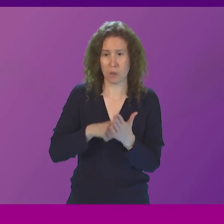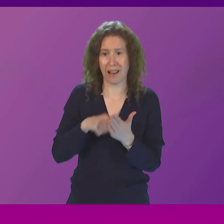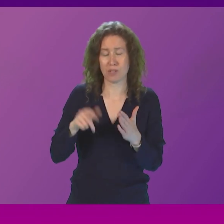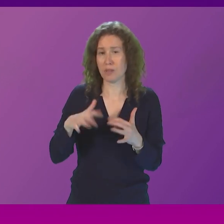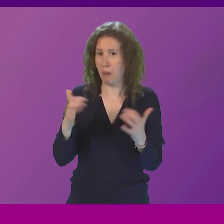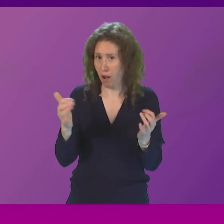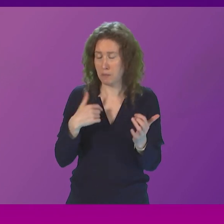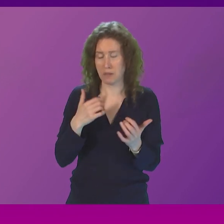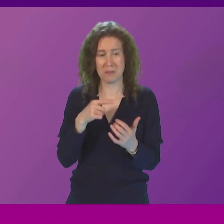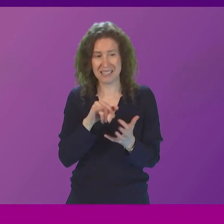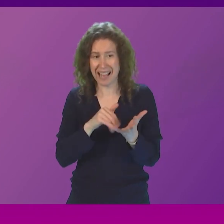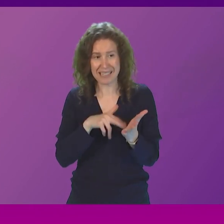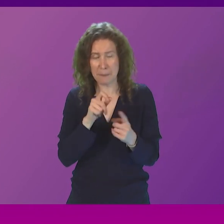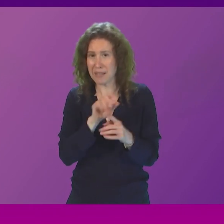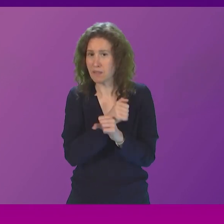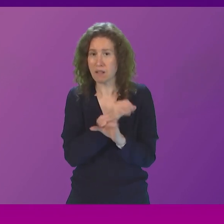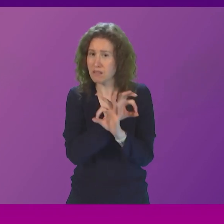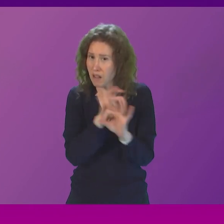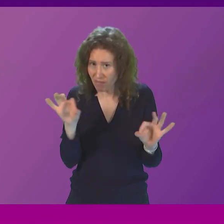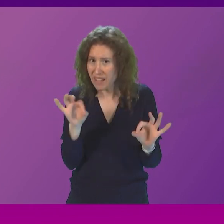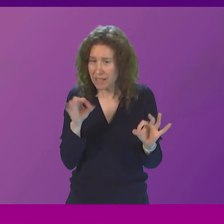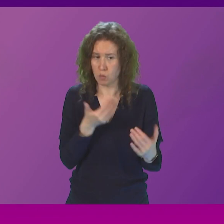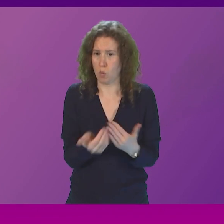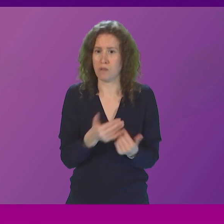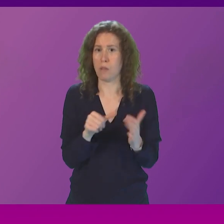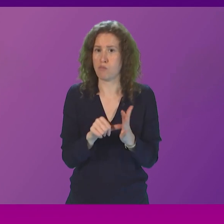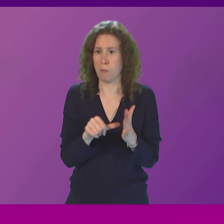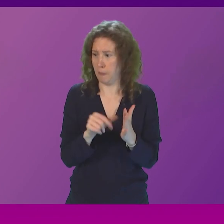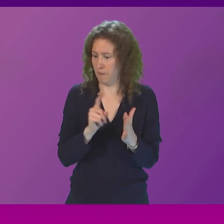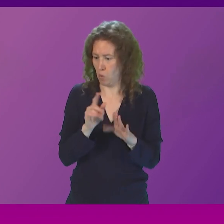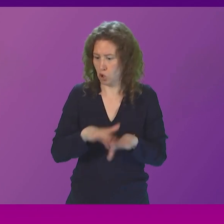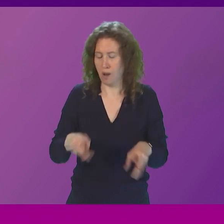The SNP Government has done nothing to fix the problems in our childcare sector.